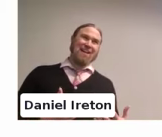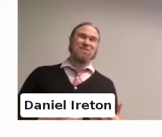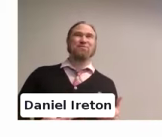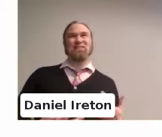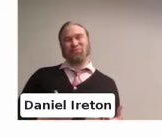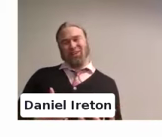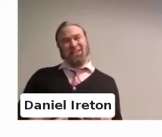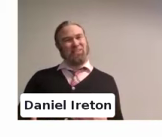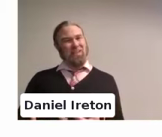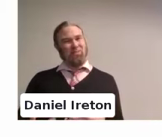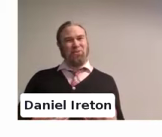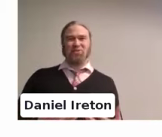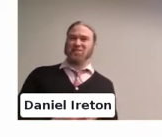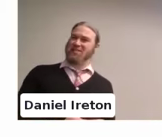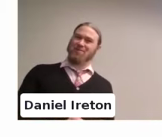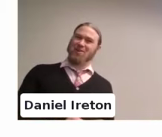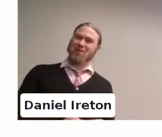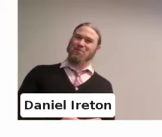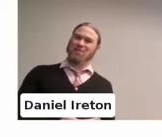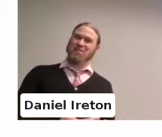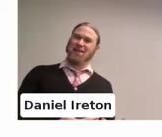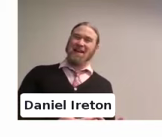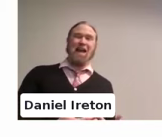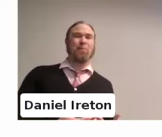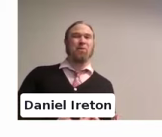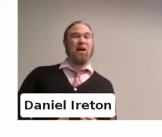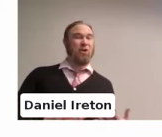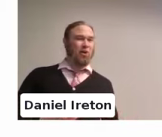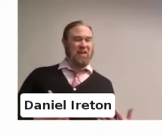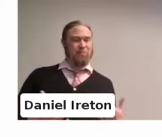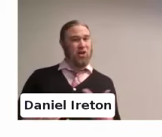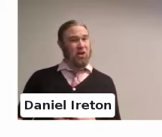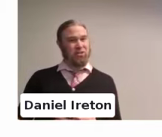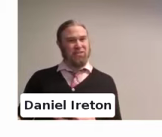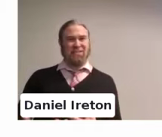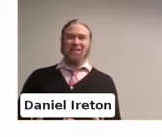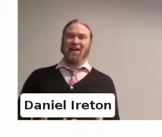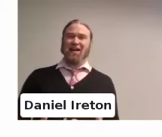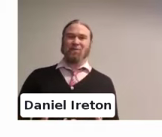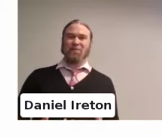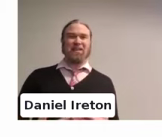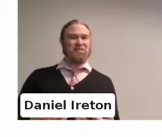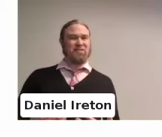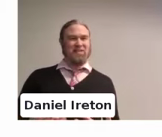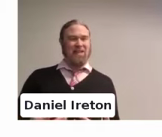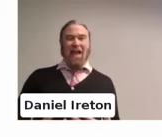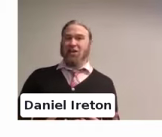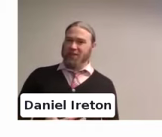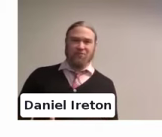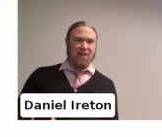As librarians, we, we sort of talk about it more as games as being another medium for information.